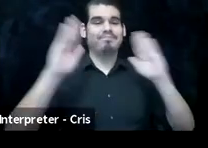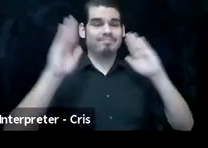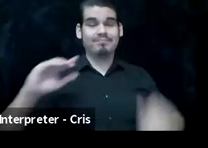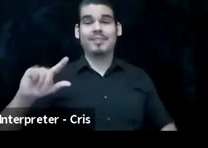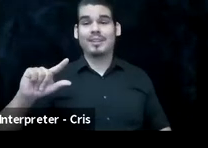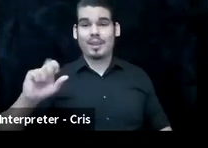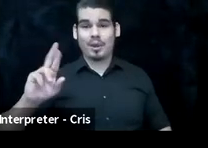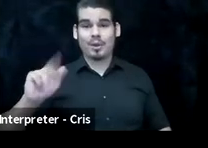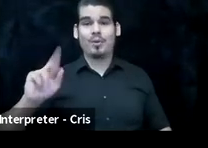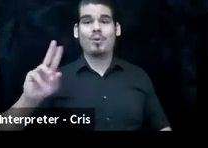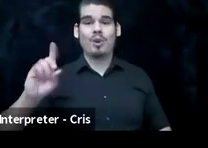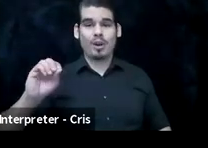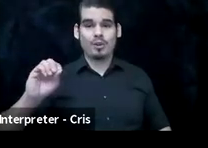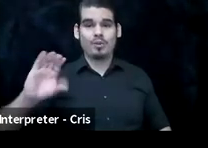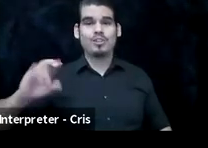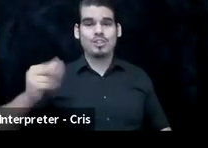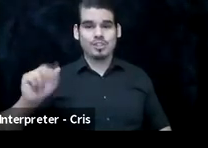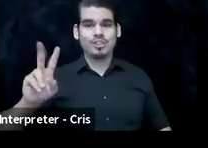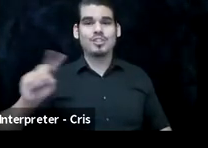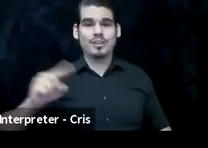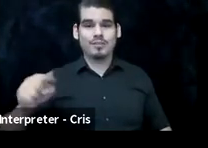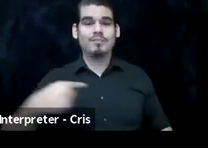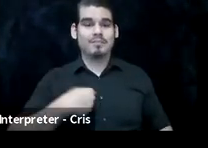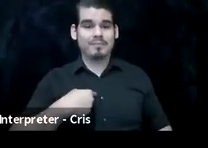Gerardo Chavez, RAD IX: And i'm also a student at riverside city college, thank you for being here.